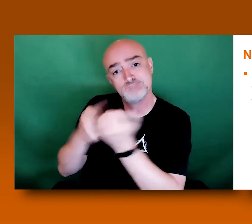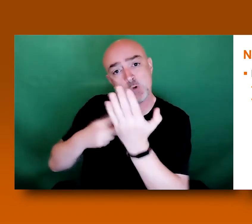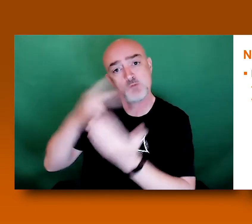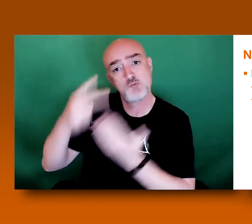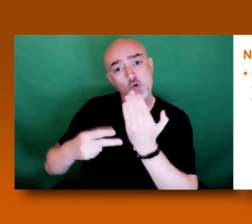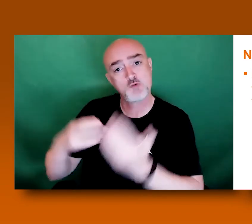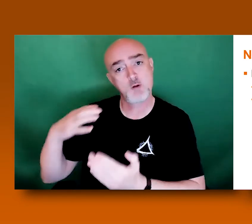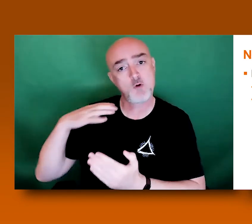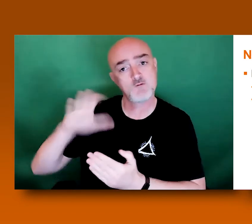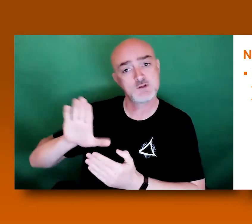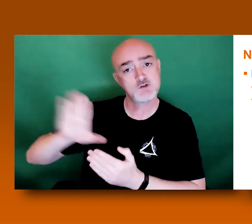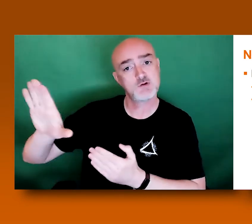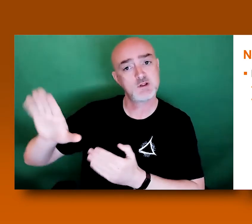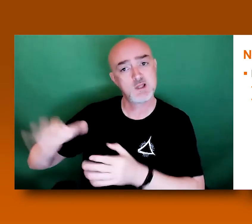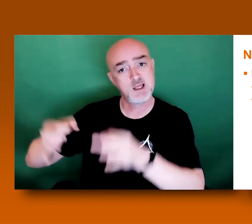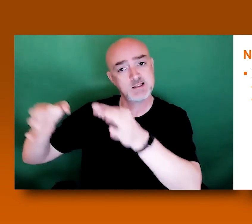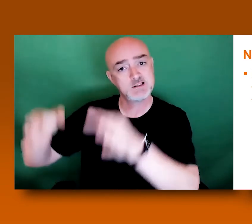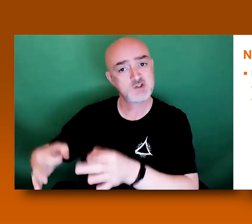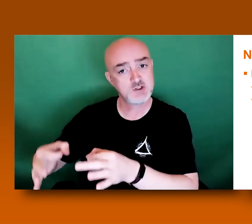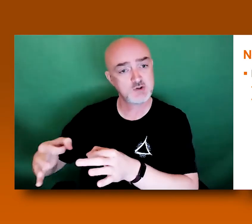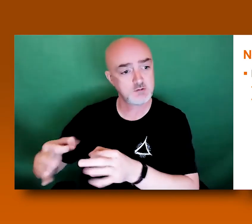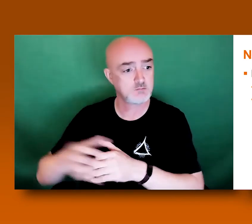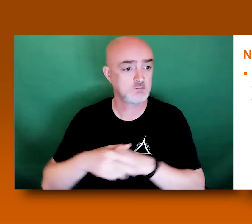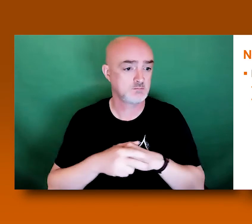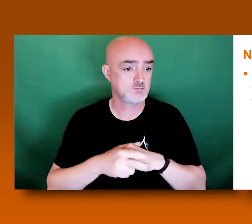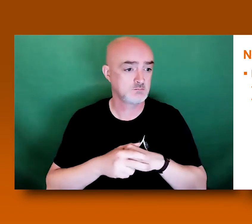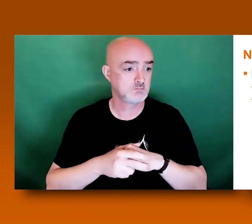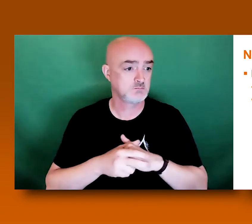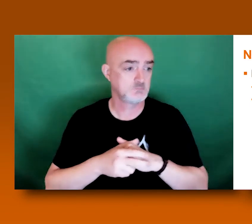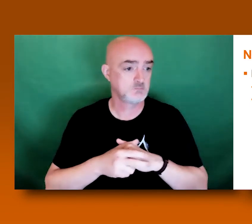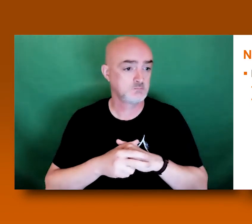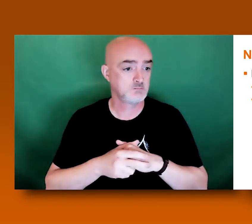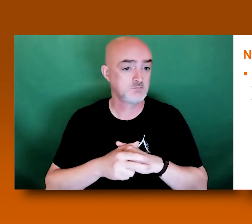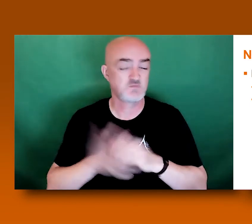justification to the program official's decision.